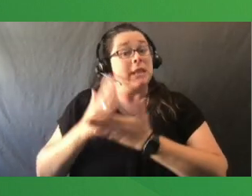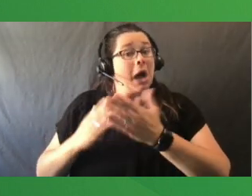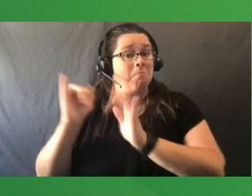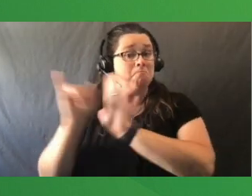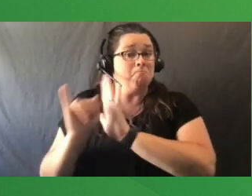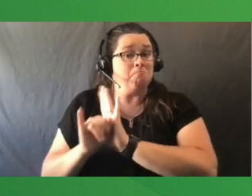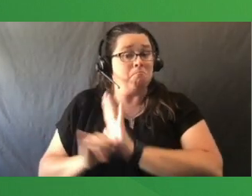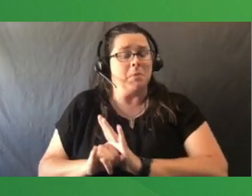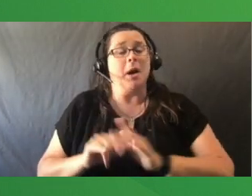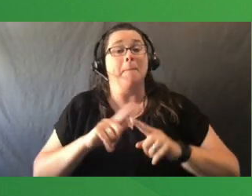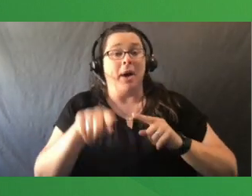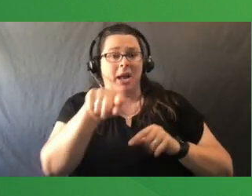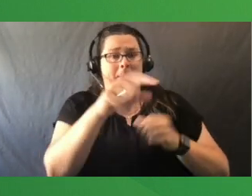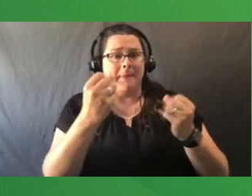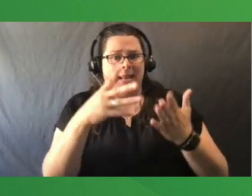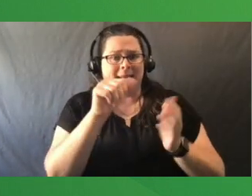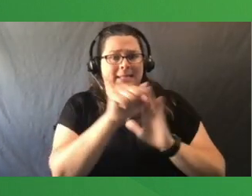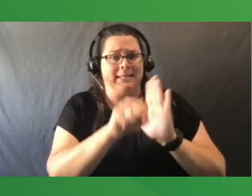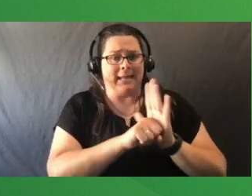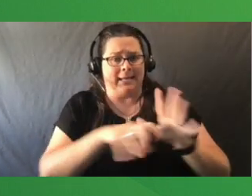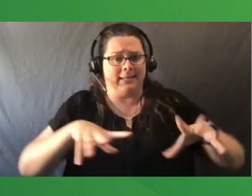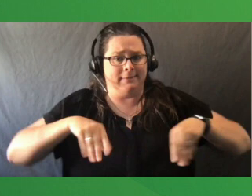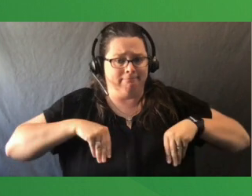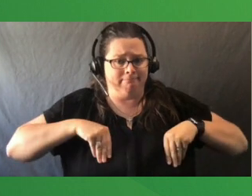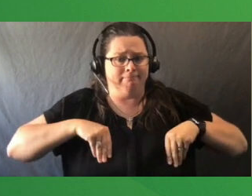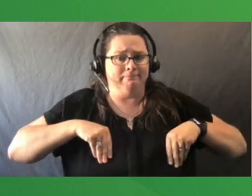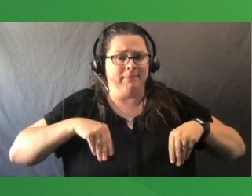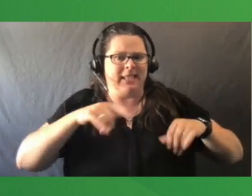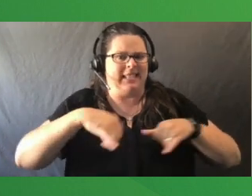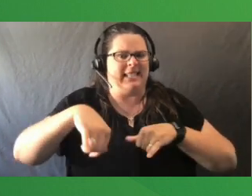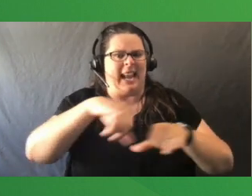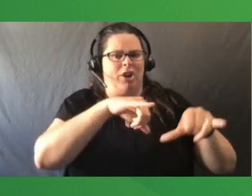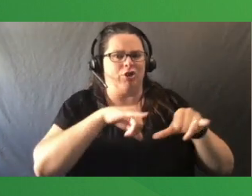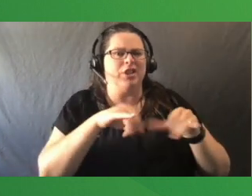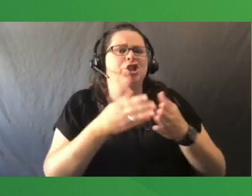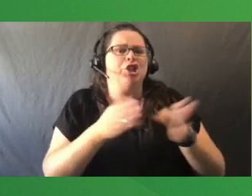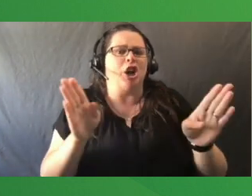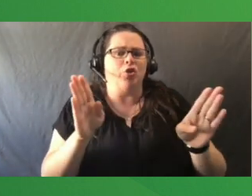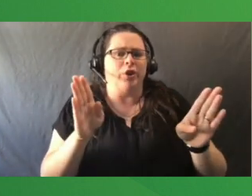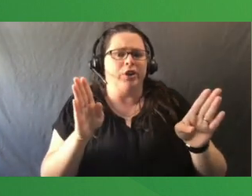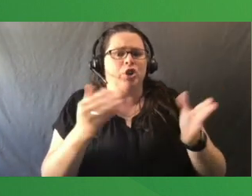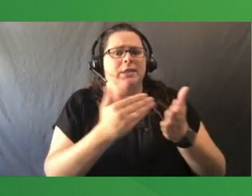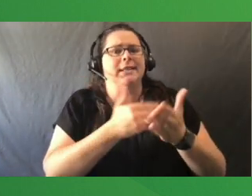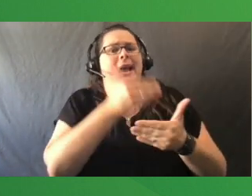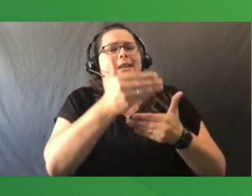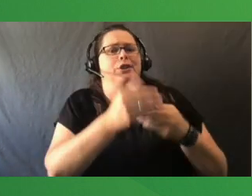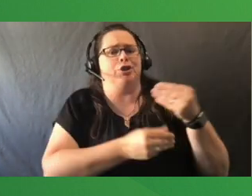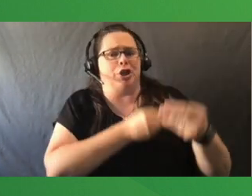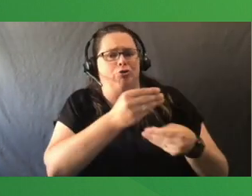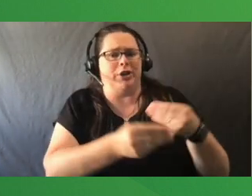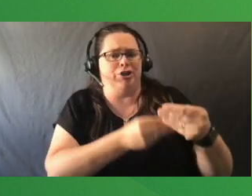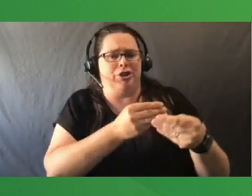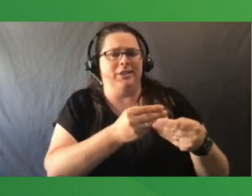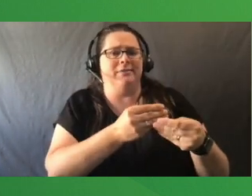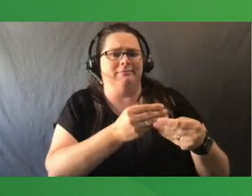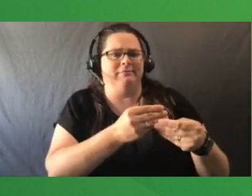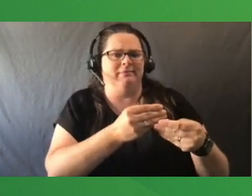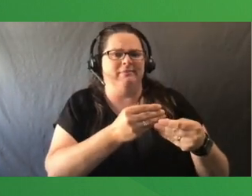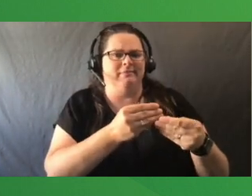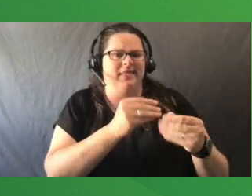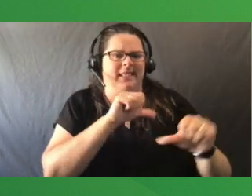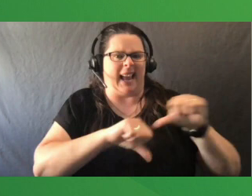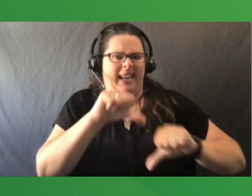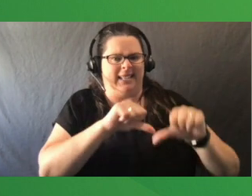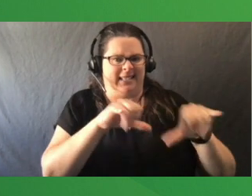have adopted or a version very close to the NGSS, there's an appendix that specifically